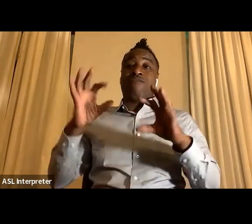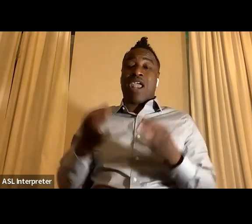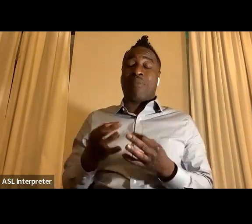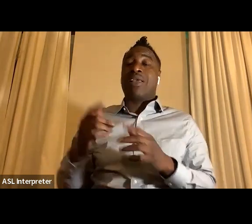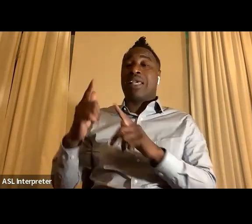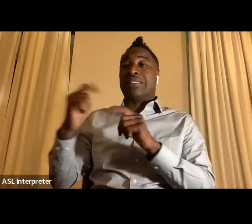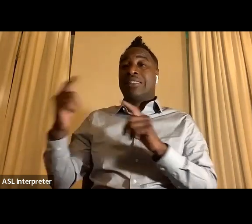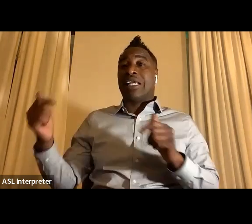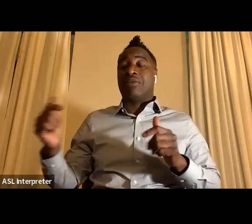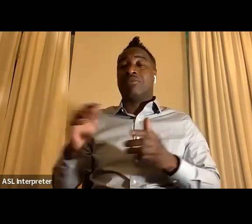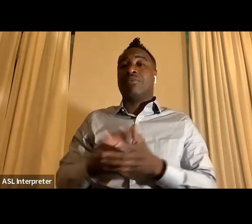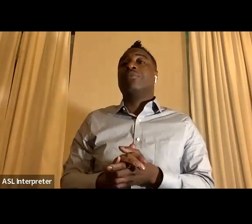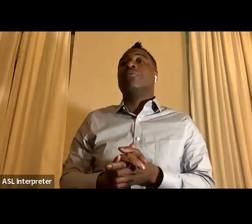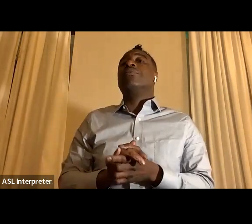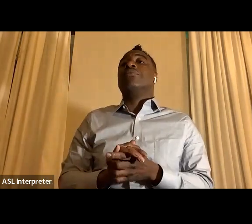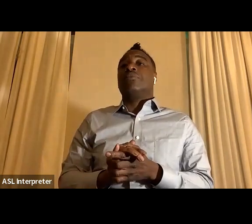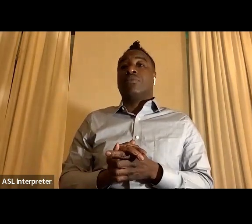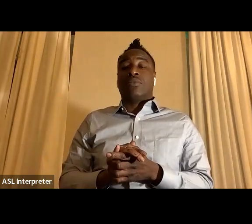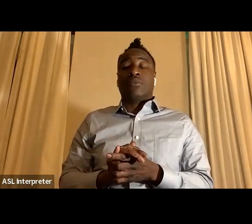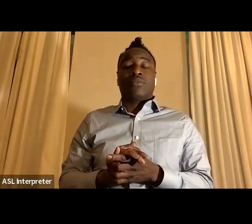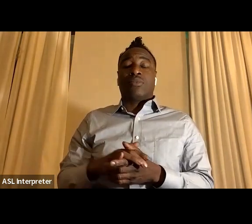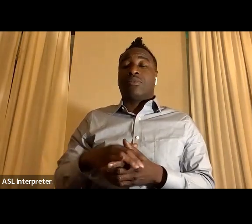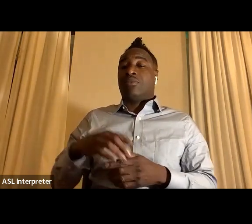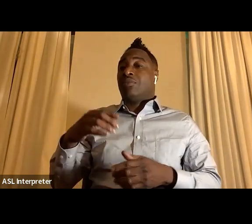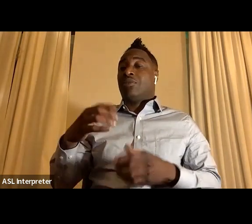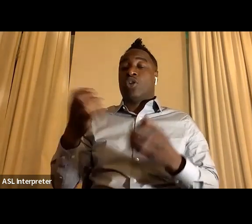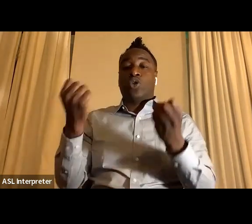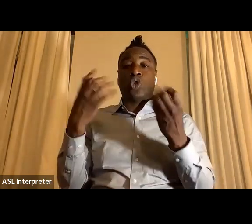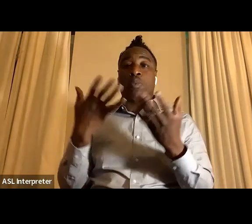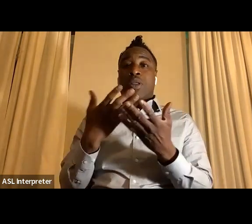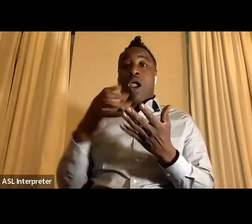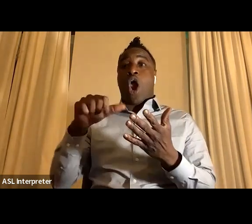it has so many other things, like I've said before, other factors